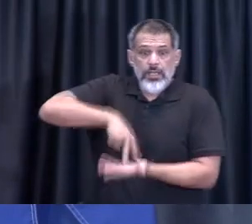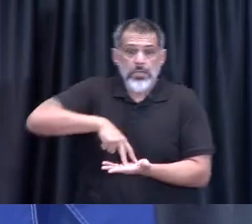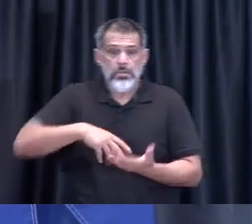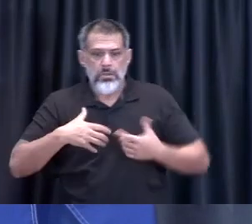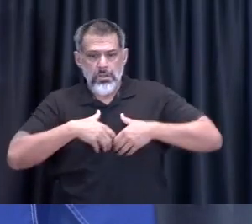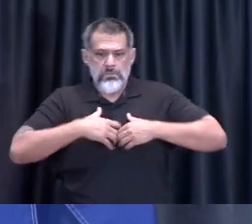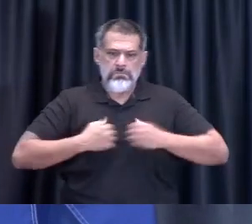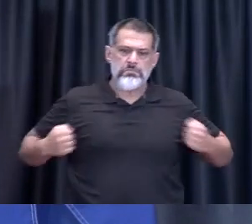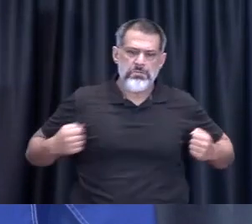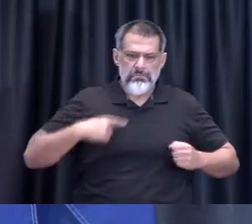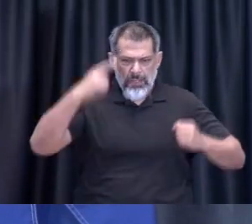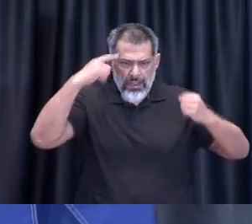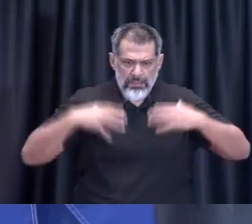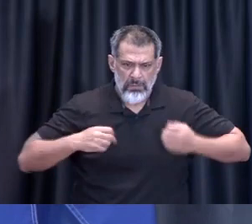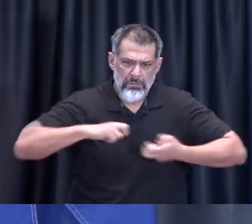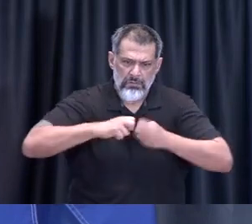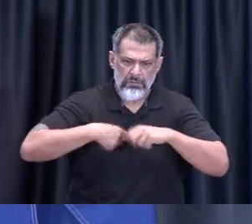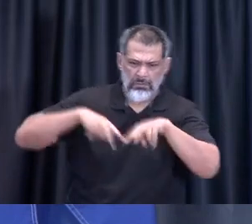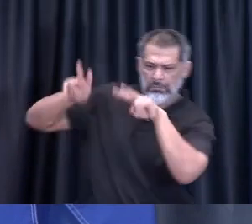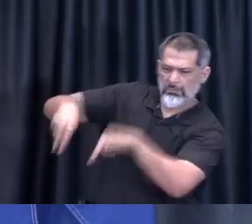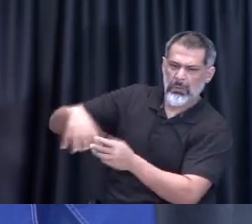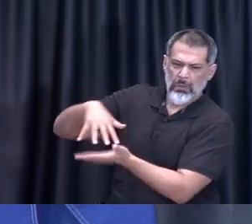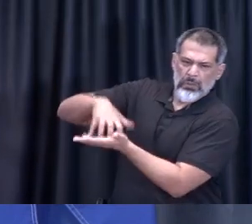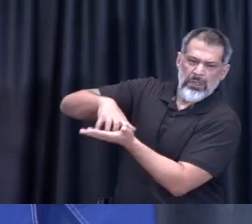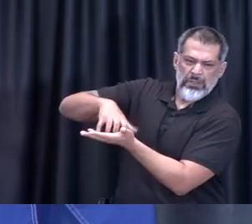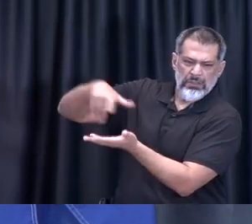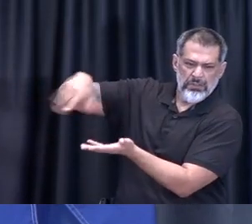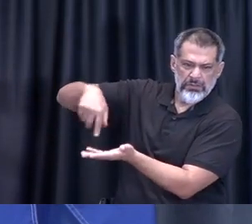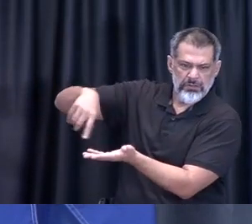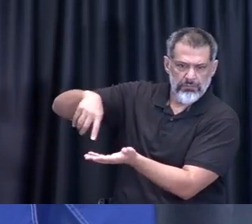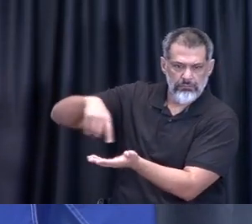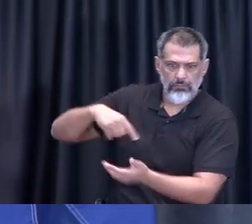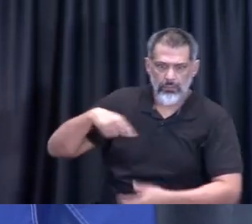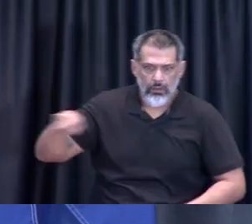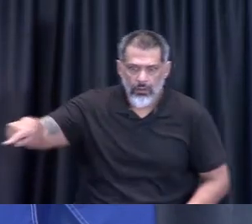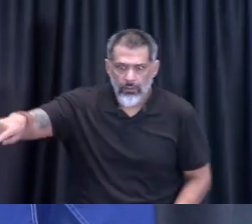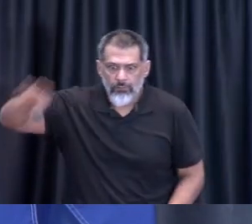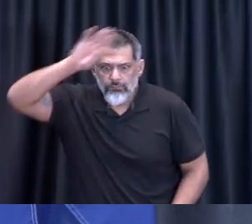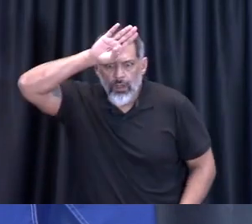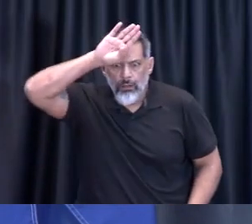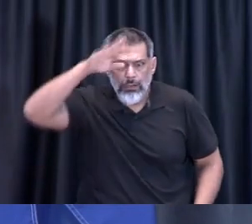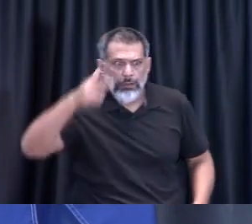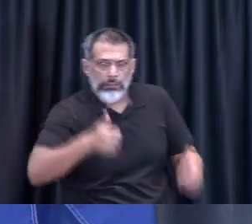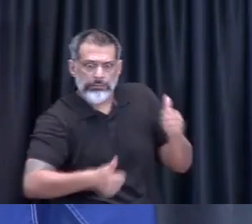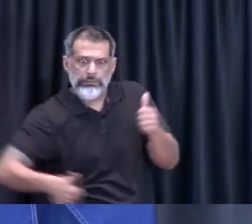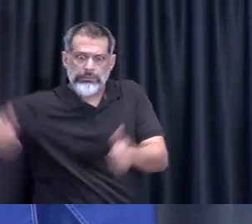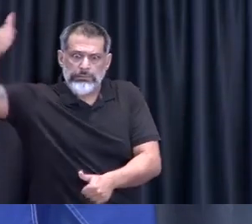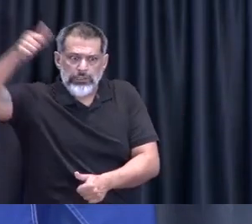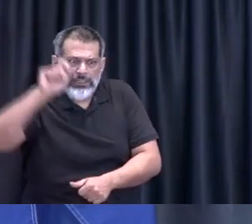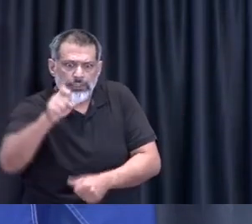mental health, let alone for a fire chief to admit that they seek the services of a psychologist